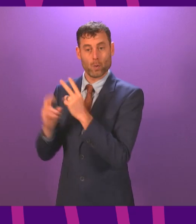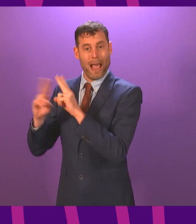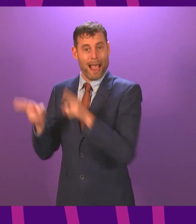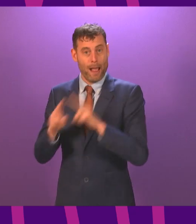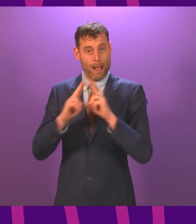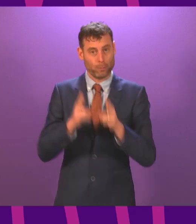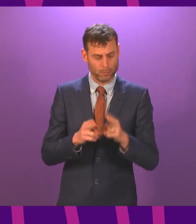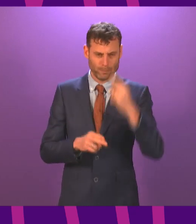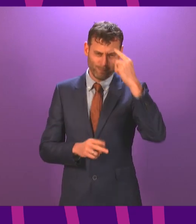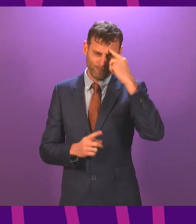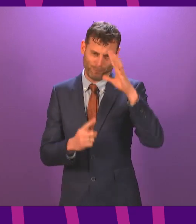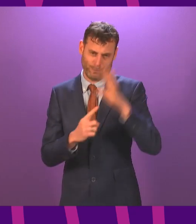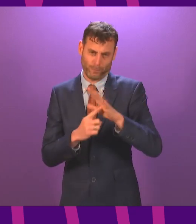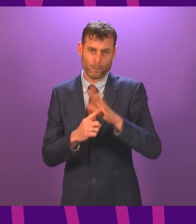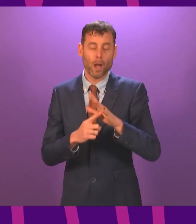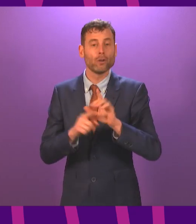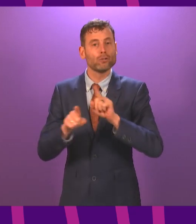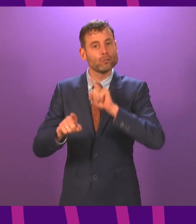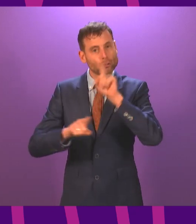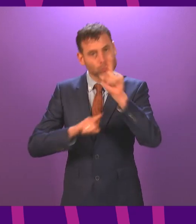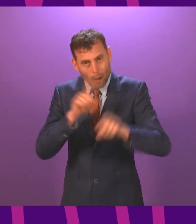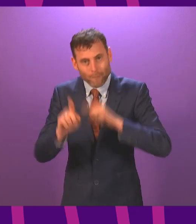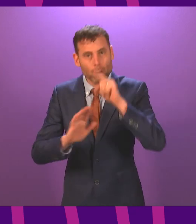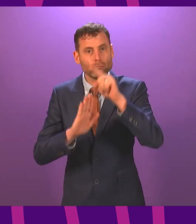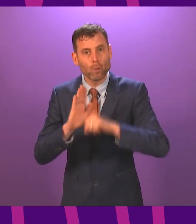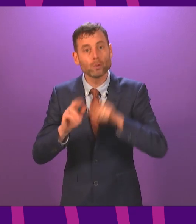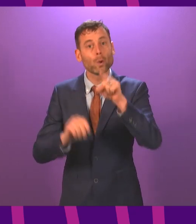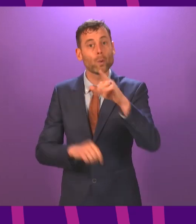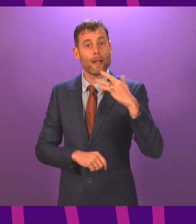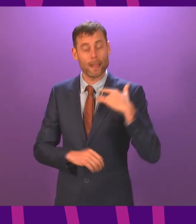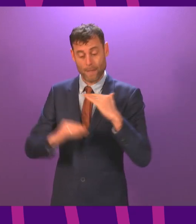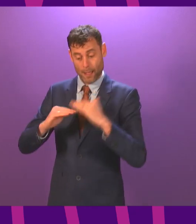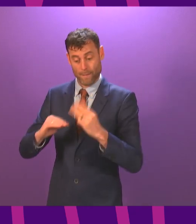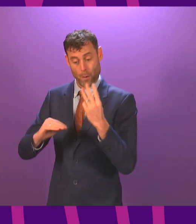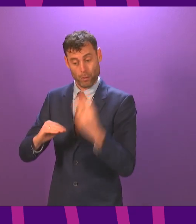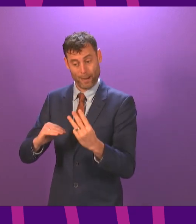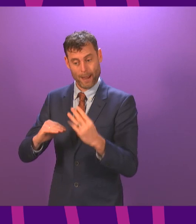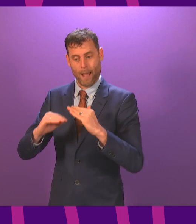to continue to abide by the important travel restrictions. If you live in a level 3 or